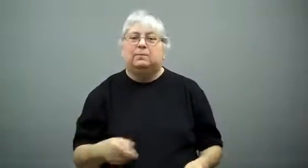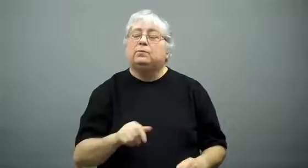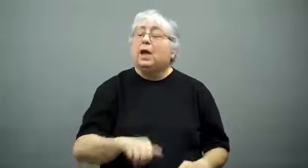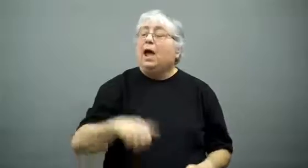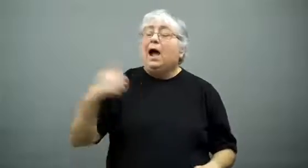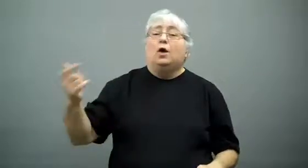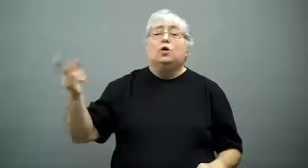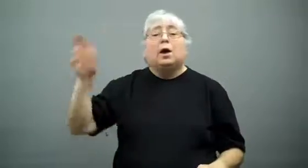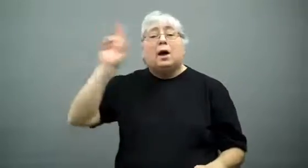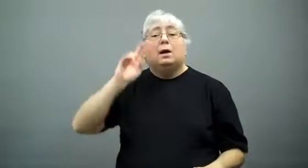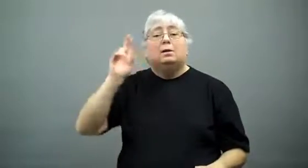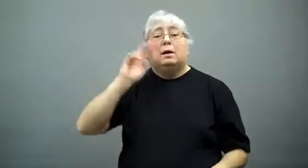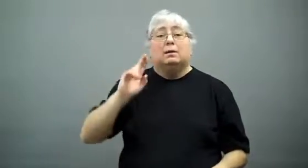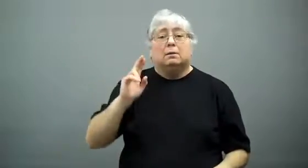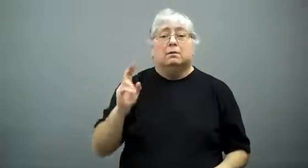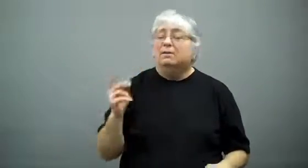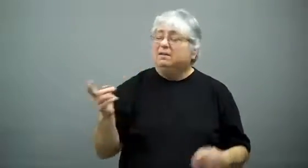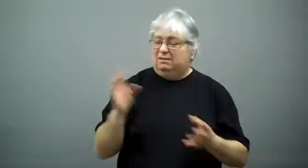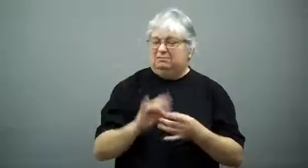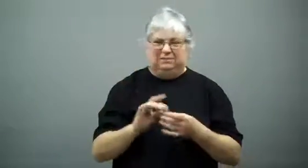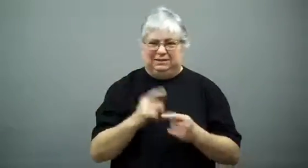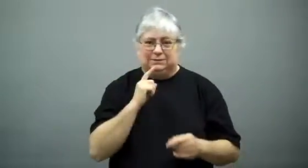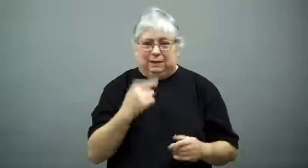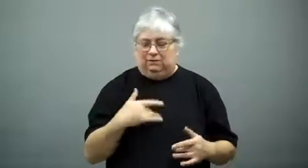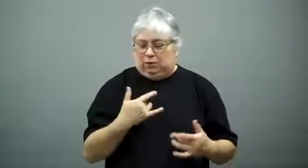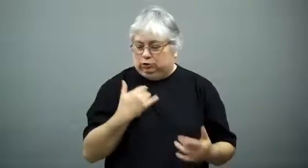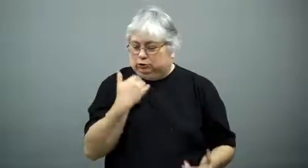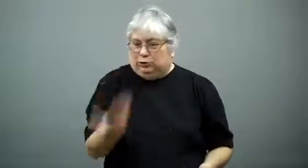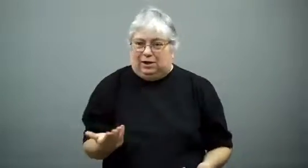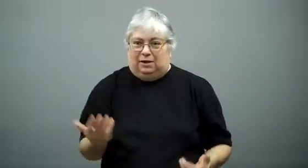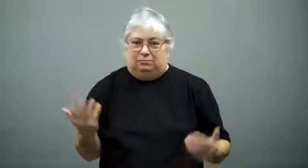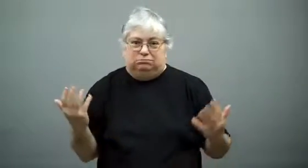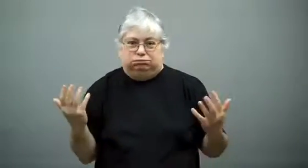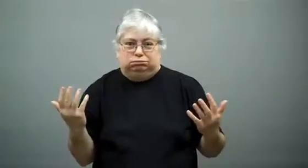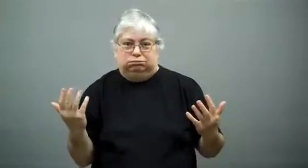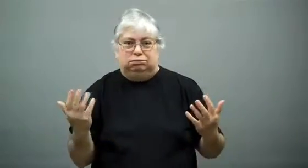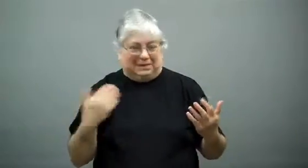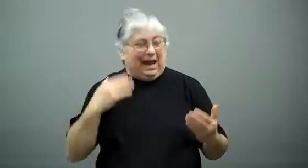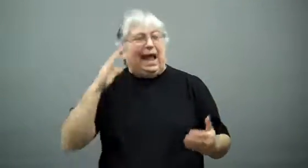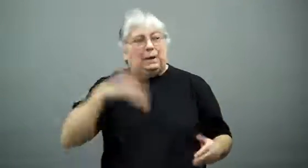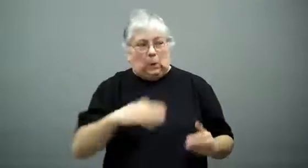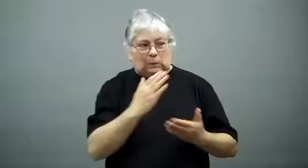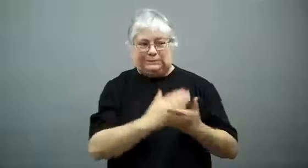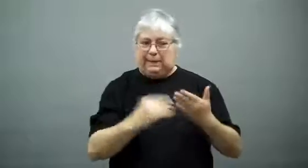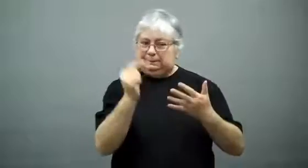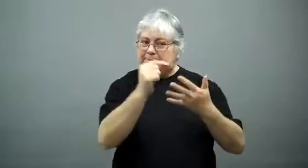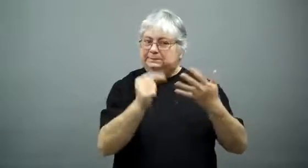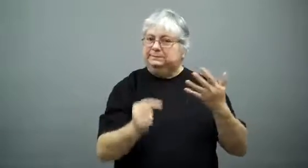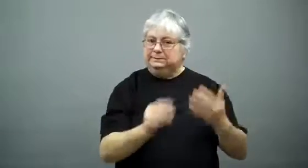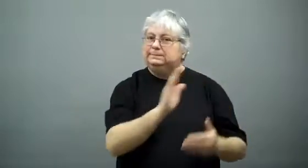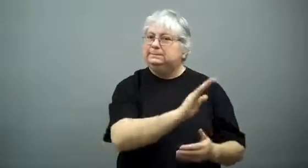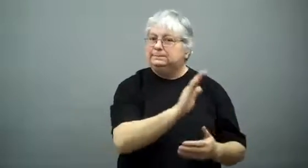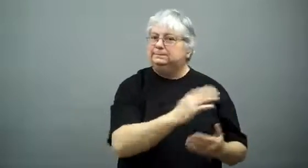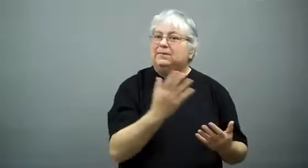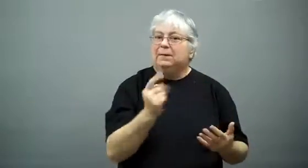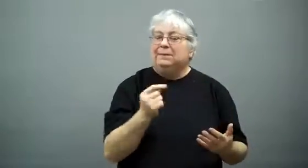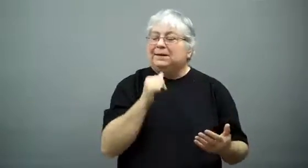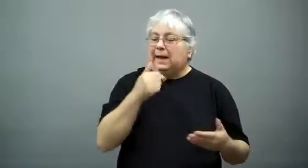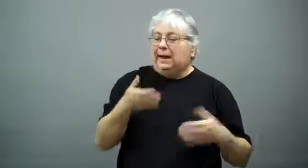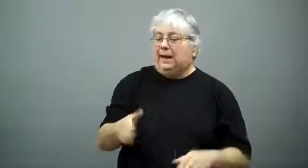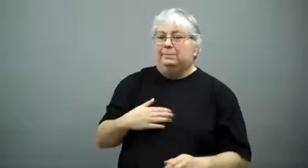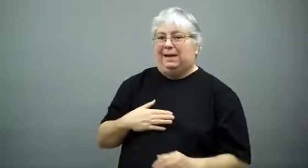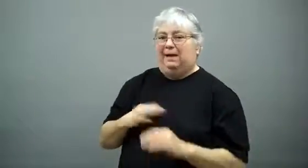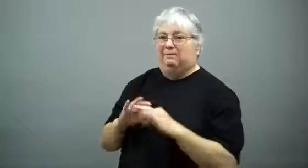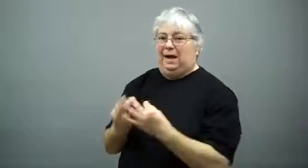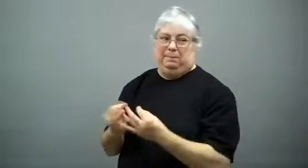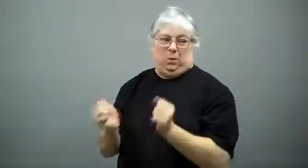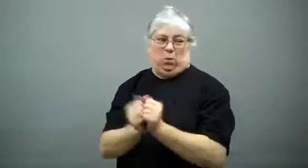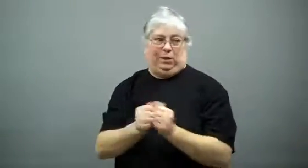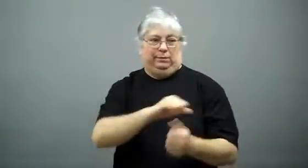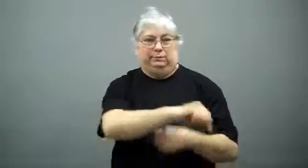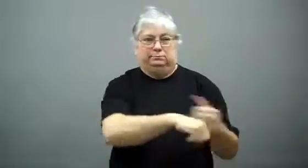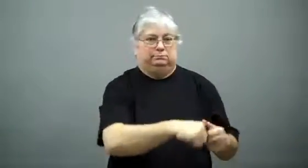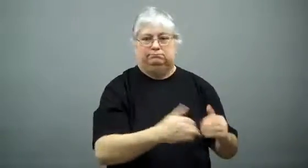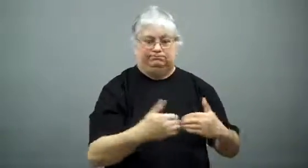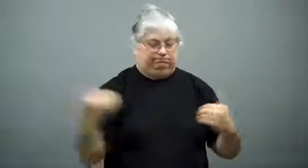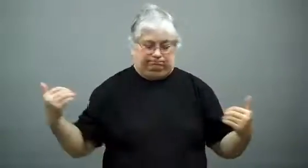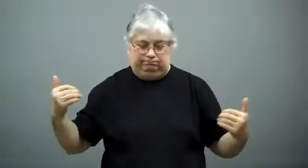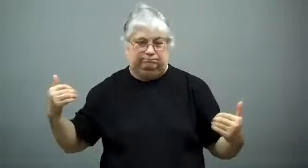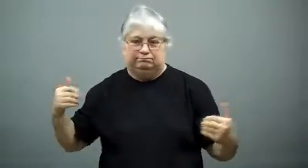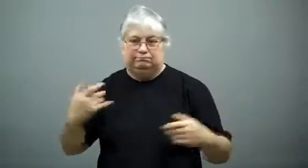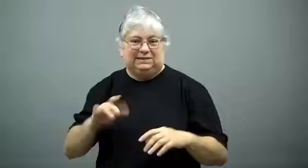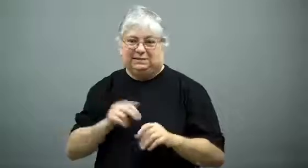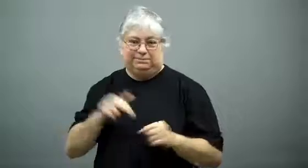Another uncle said he felt ashamed.